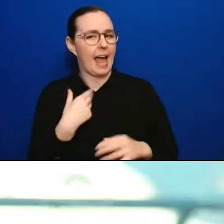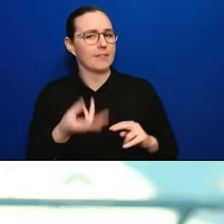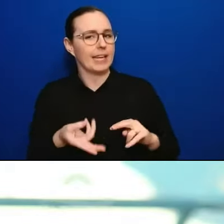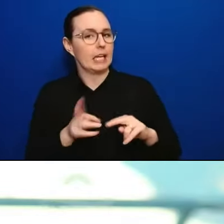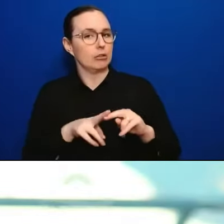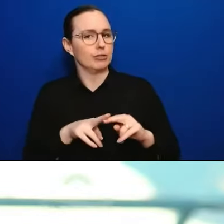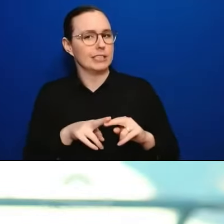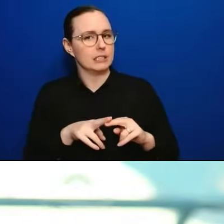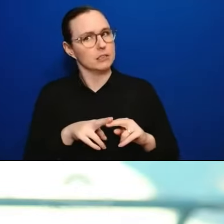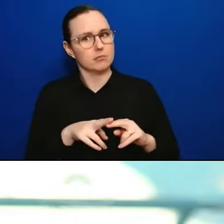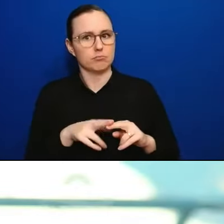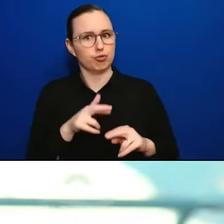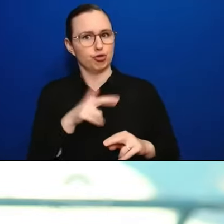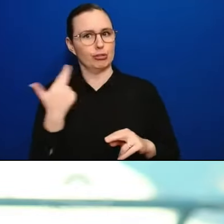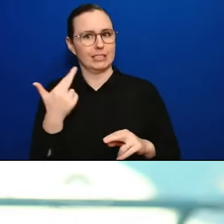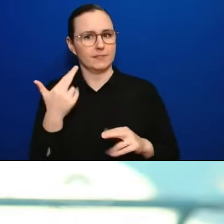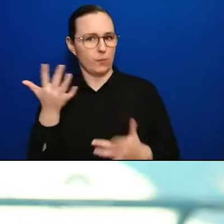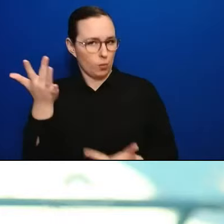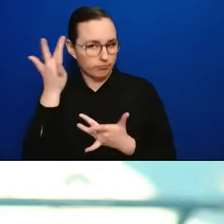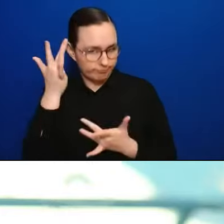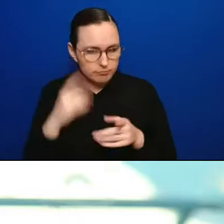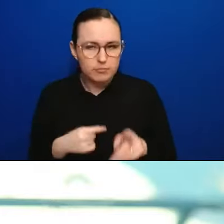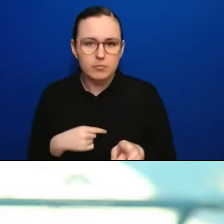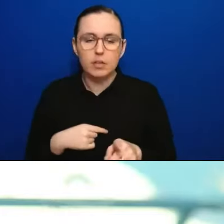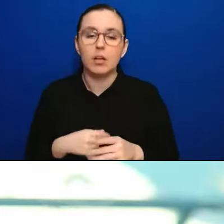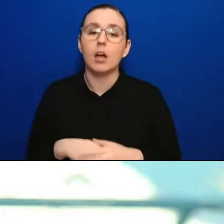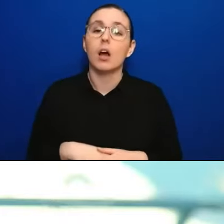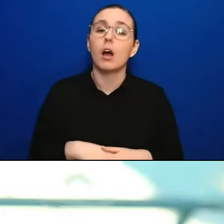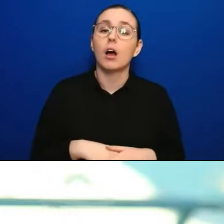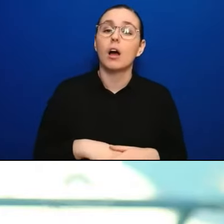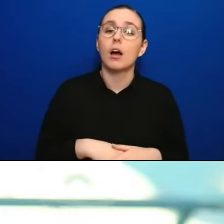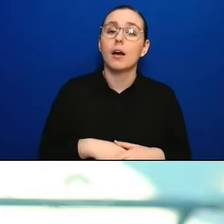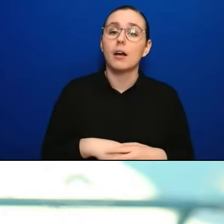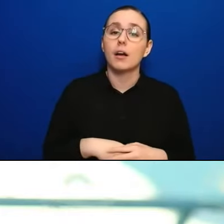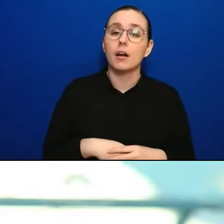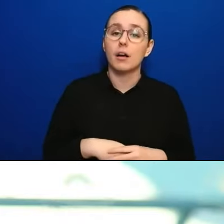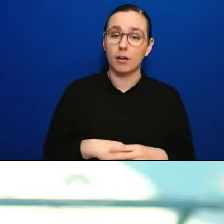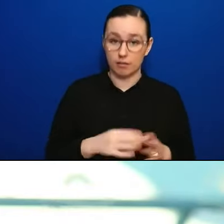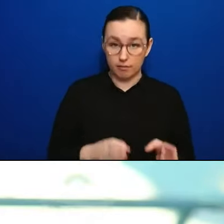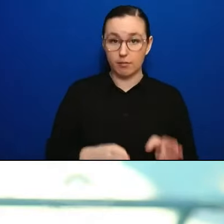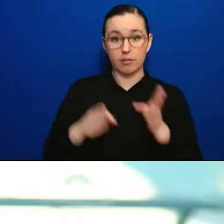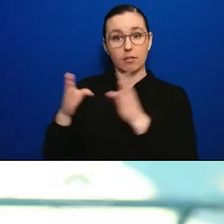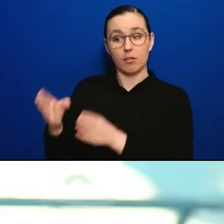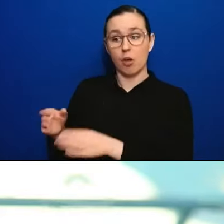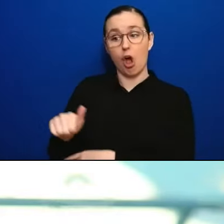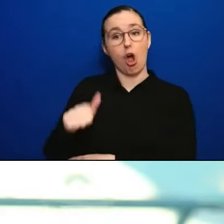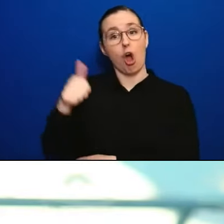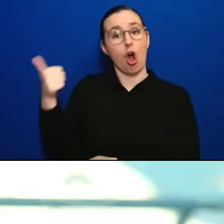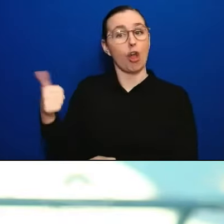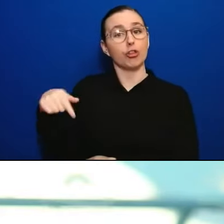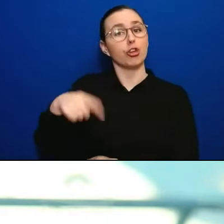People with a number of other conditions that increase their risk of having more severe irise